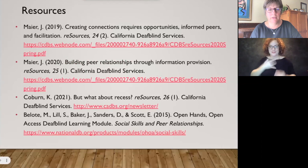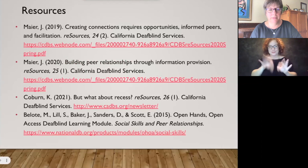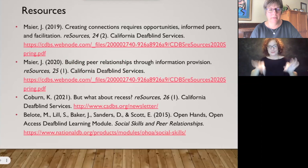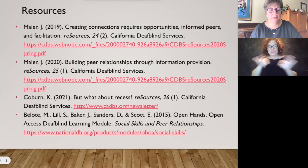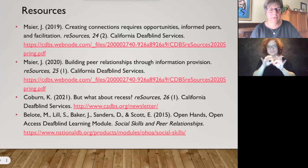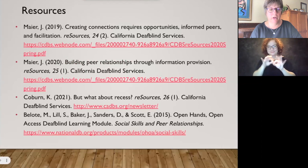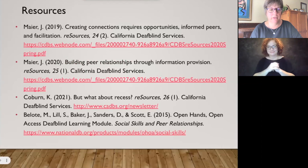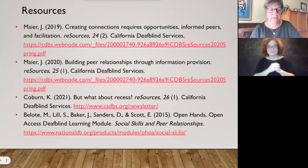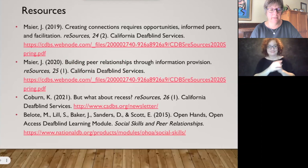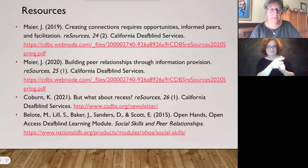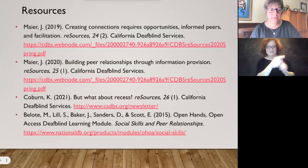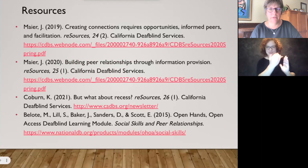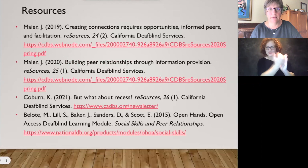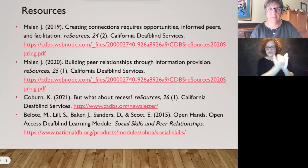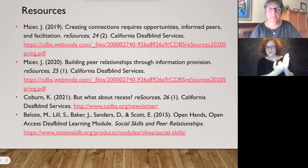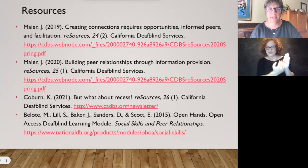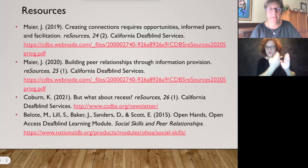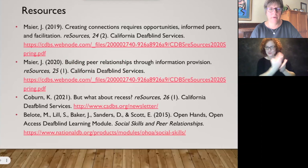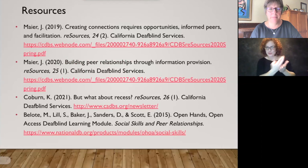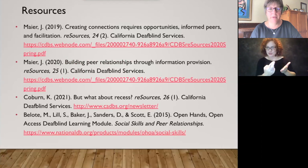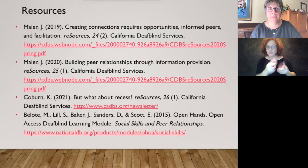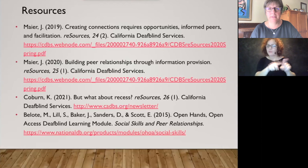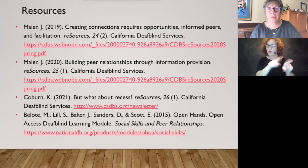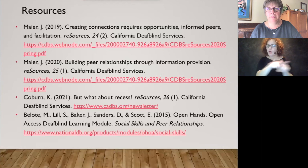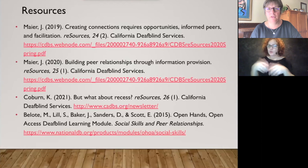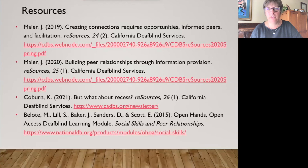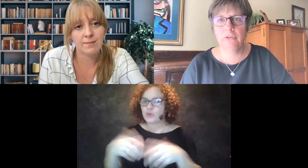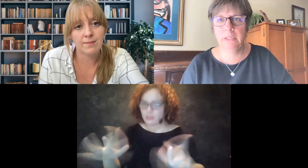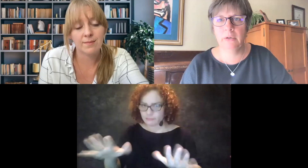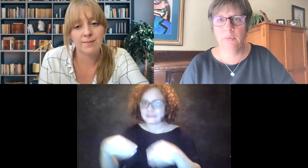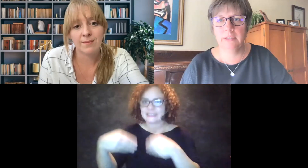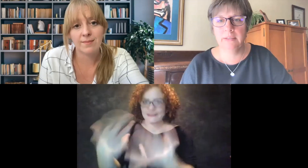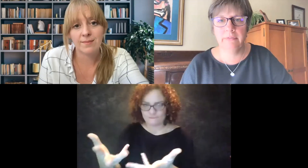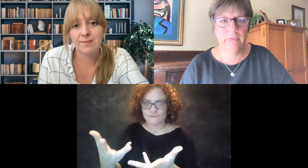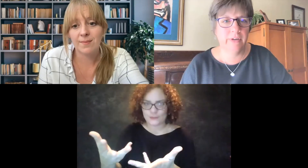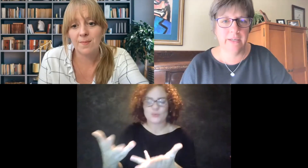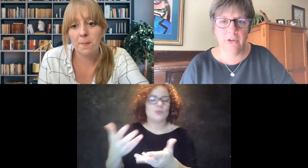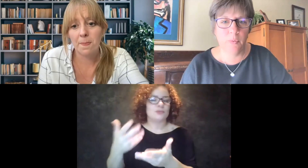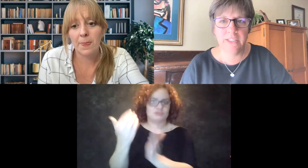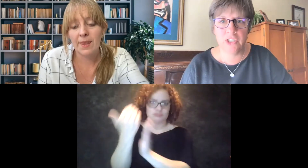about and there is a longer list that what you were provided so I'm going to stop the share we can quickly see if we've got questions.